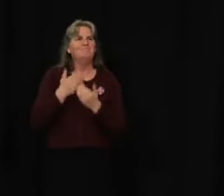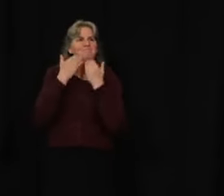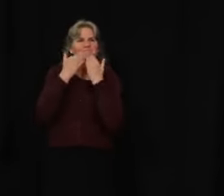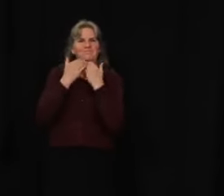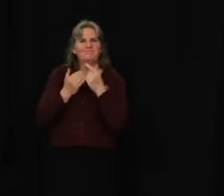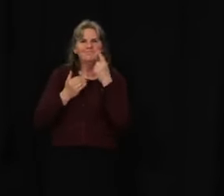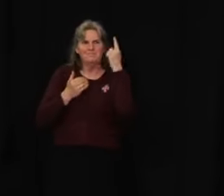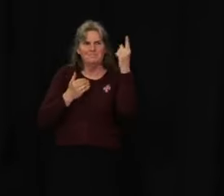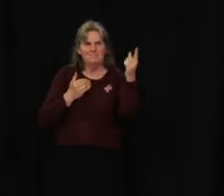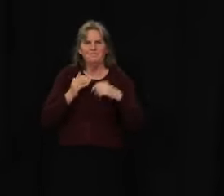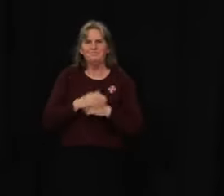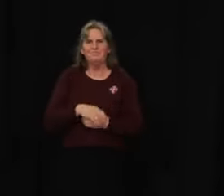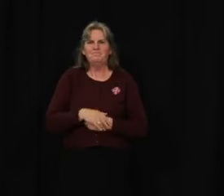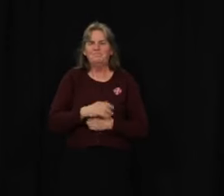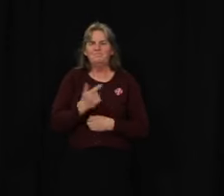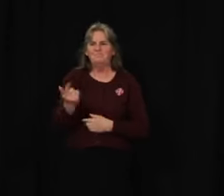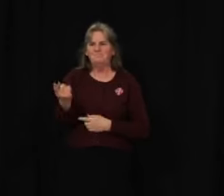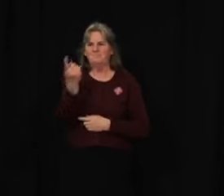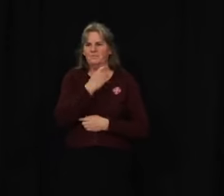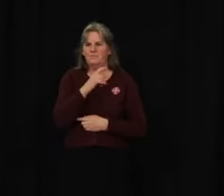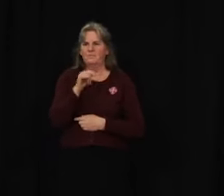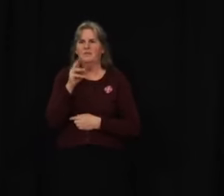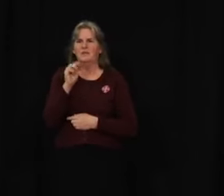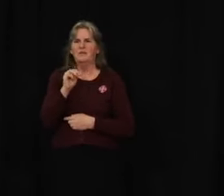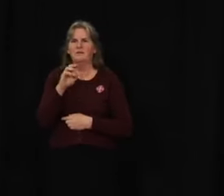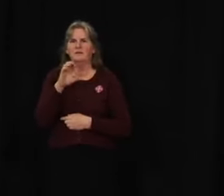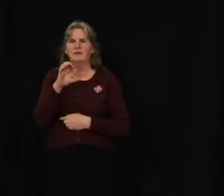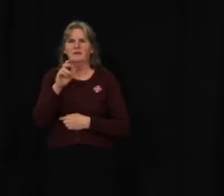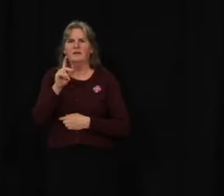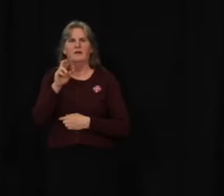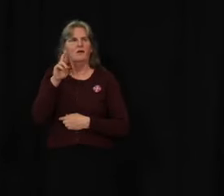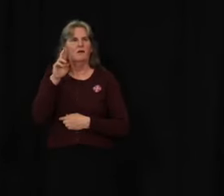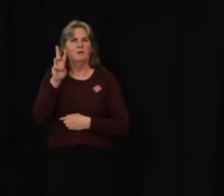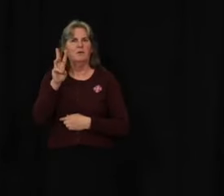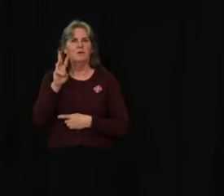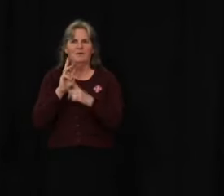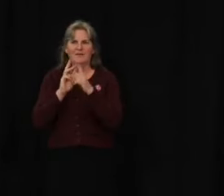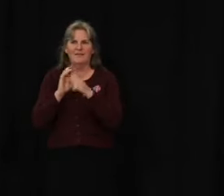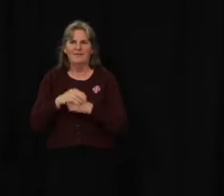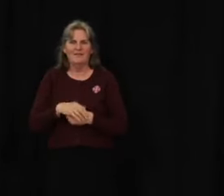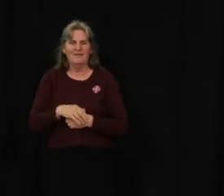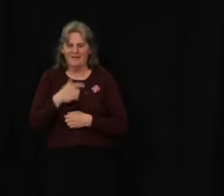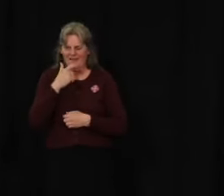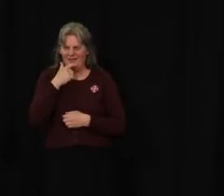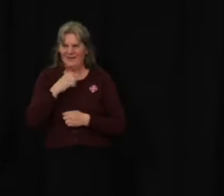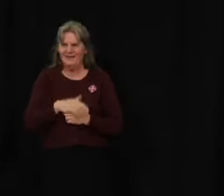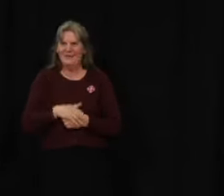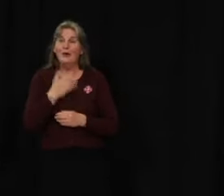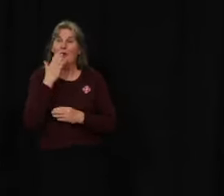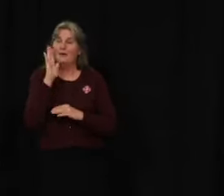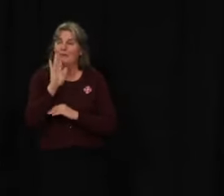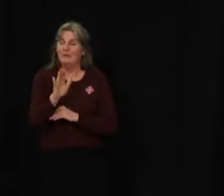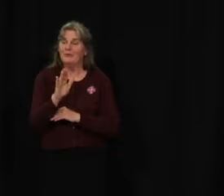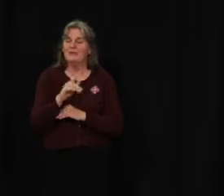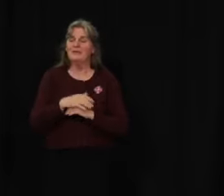be able to open as long as your operational plans are in place and approved. We are currently finalizing guidelines that will help you